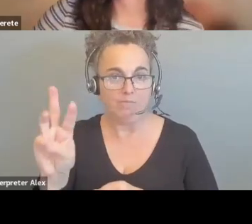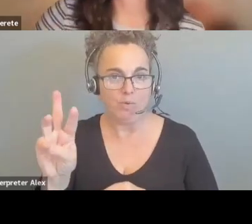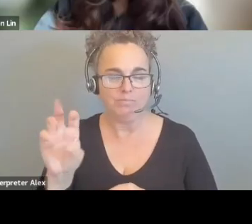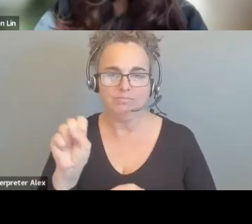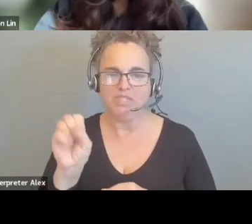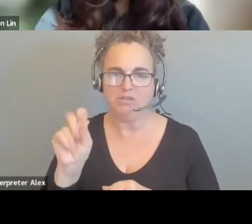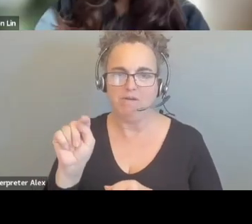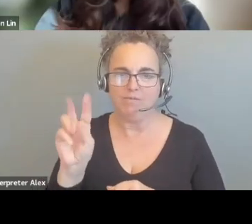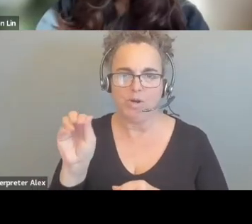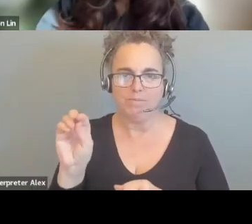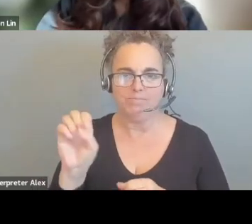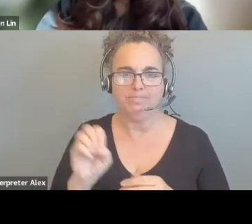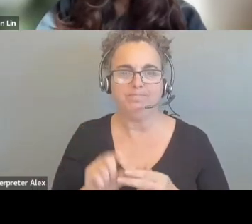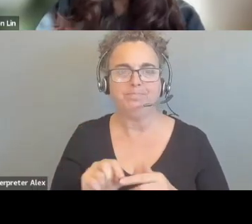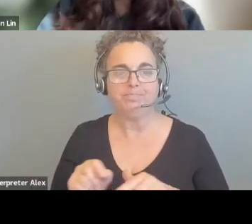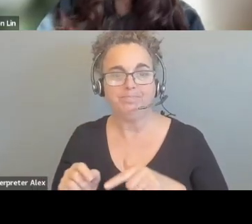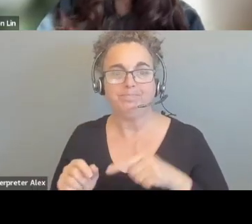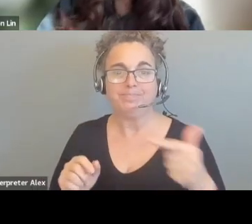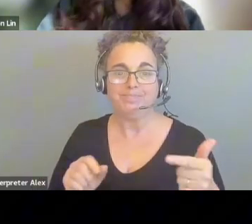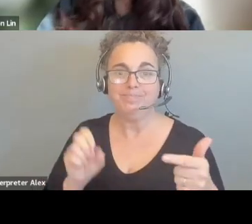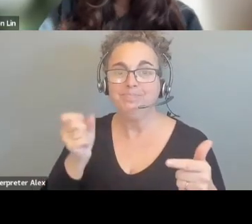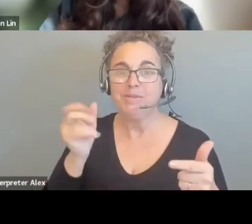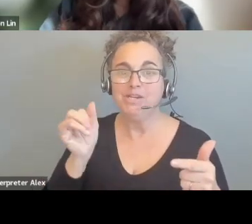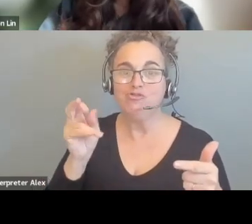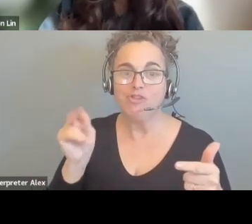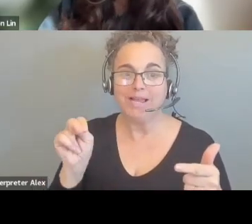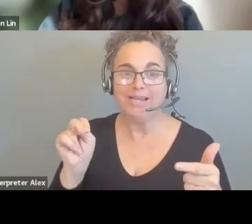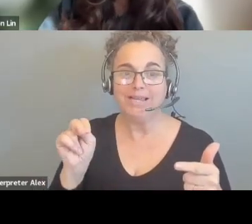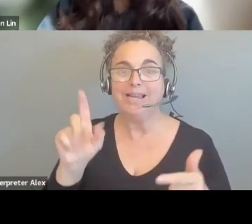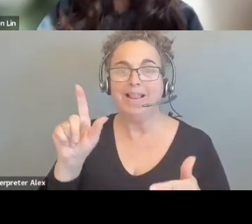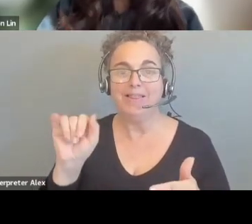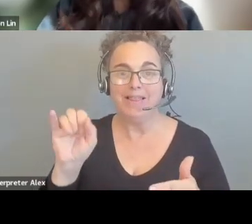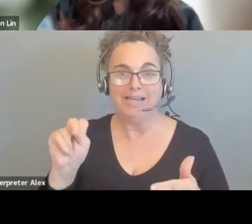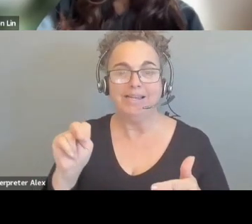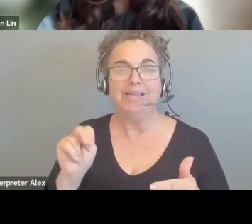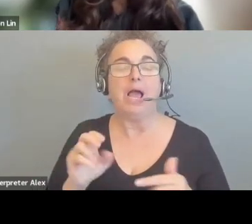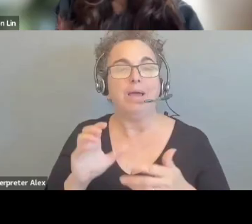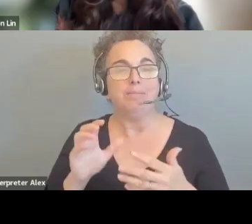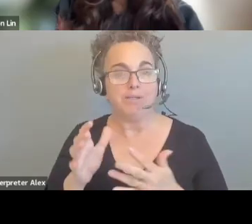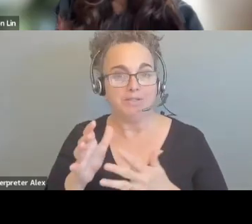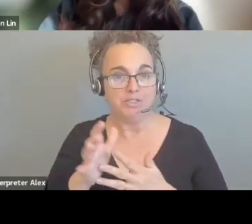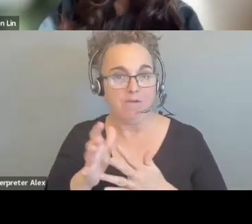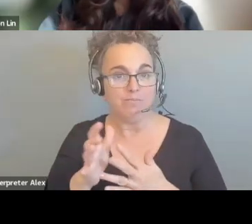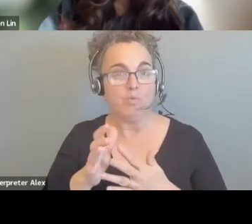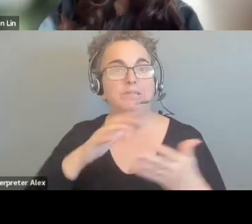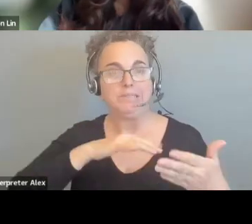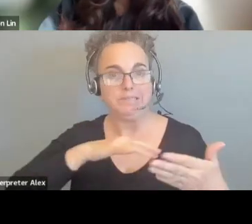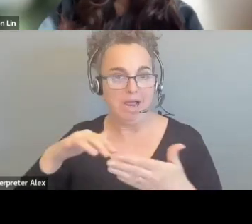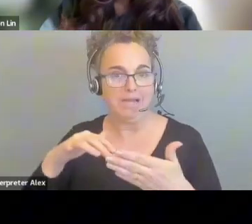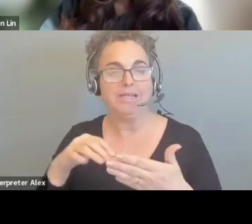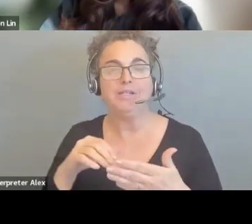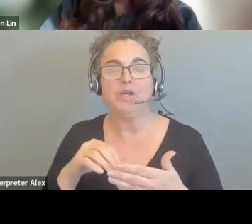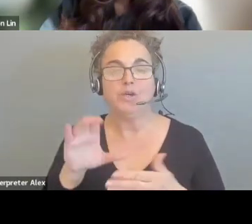And then my name is Shannon Lin and I'm a sophomore studying computer science with an emphasis in web accessibility